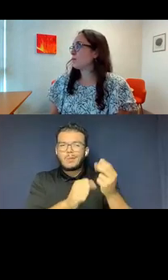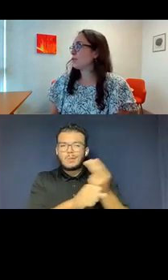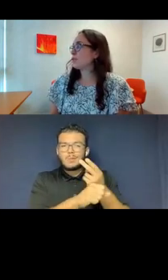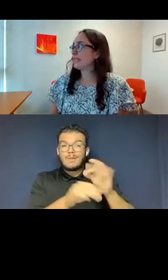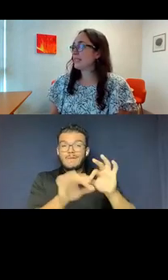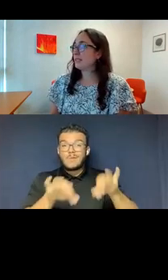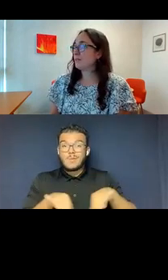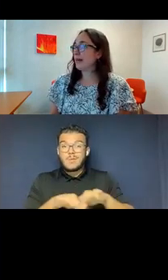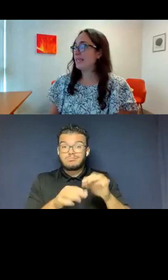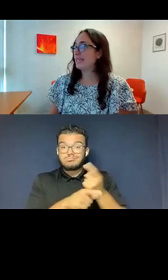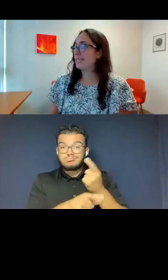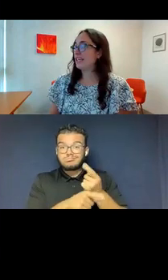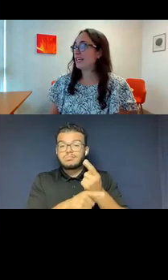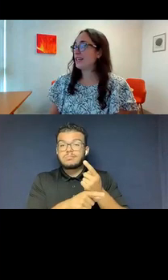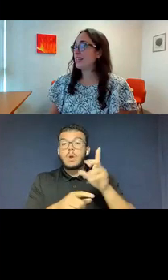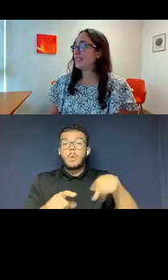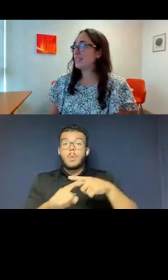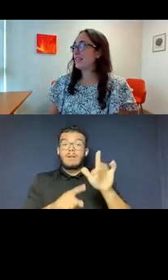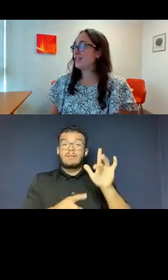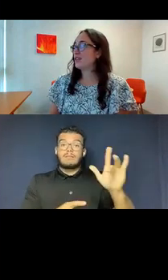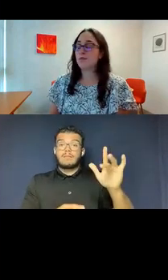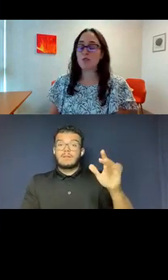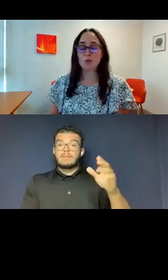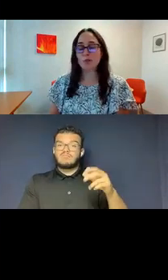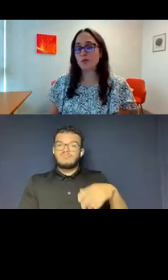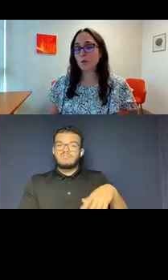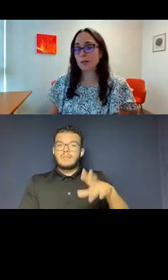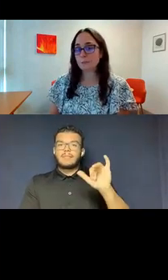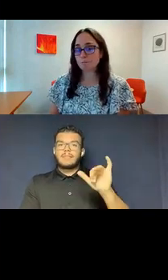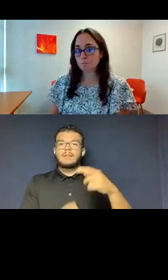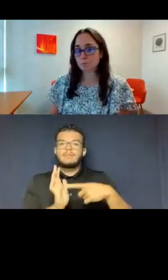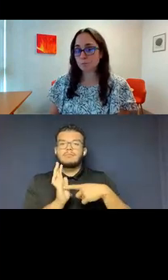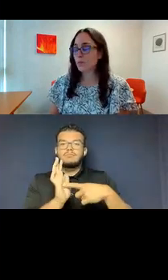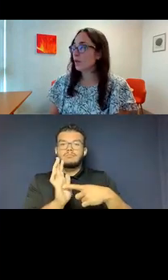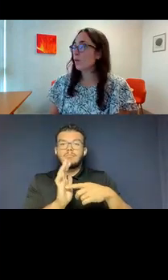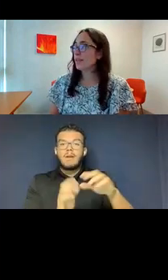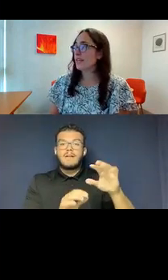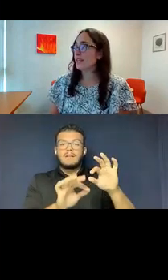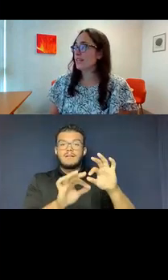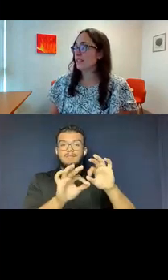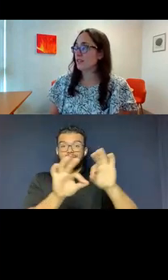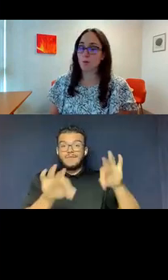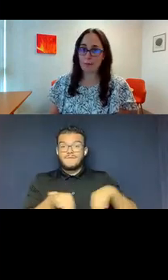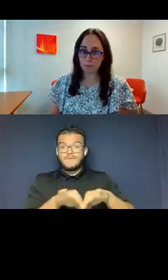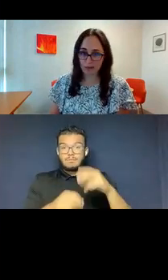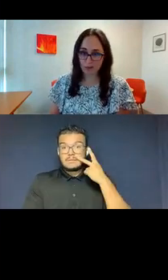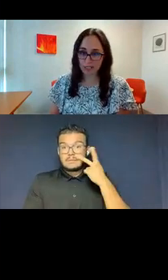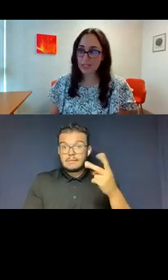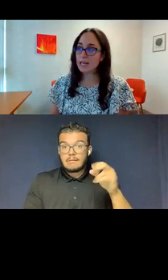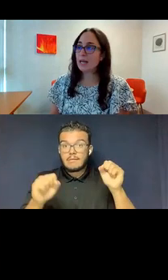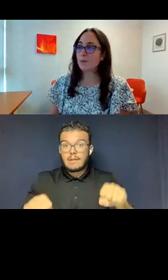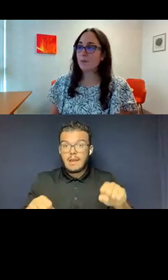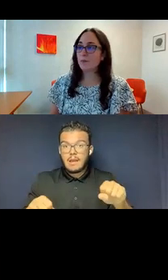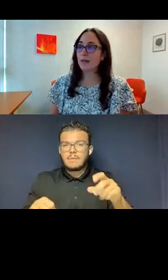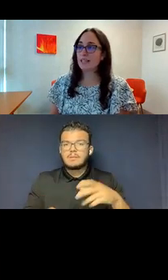And when you click this button here, this is letting you view the form within your web browser,